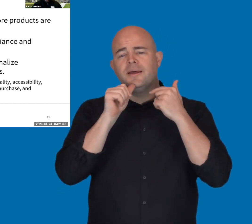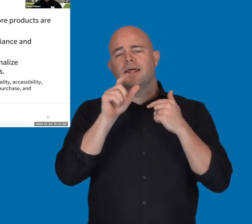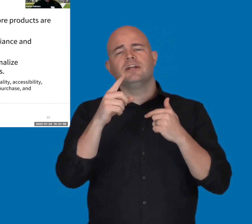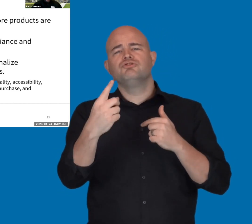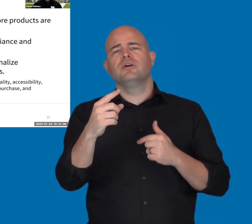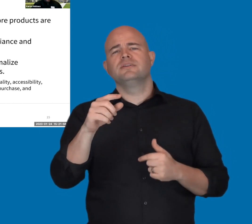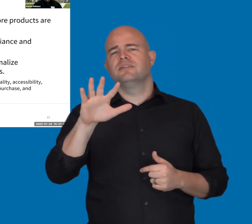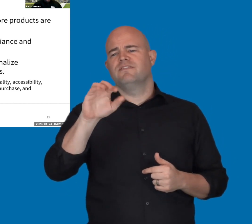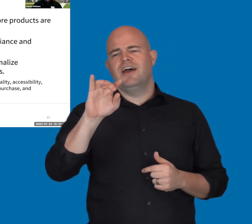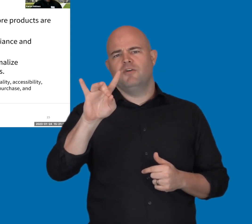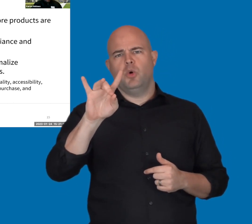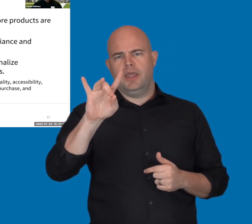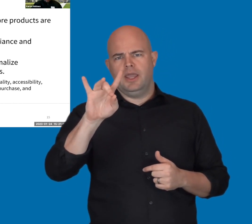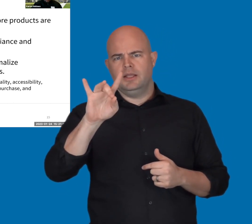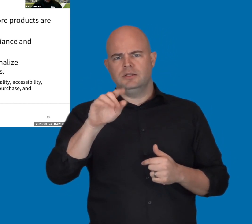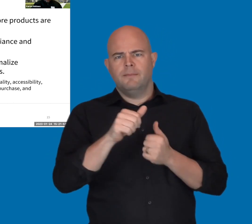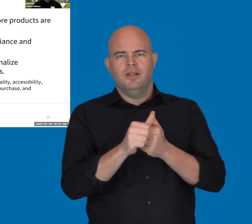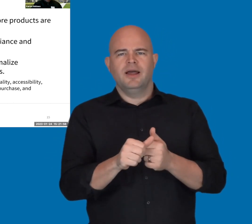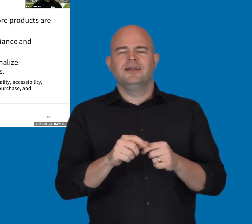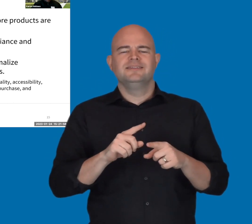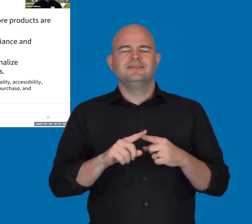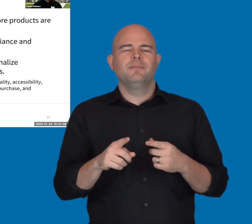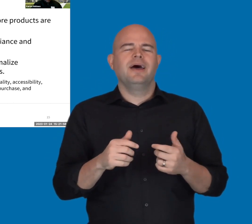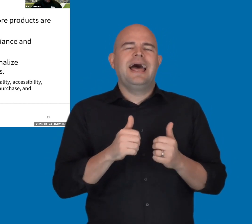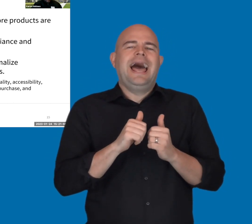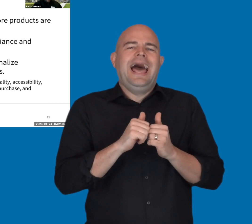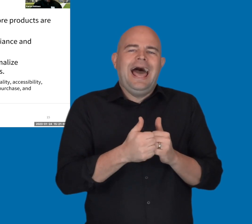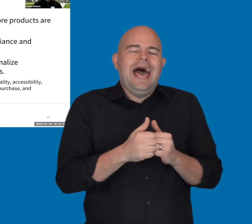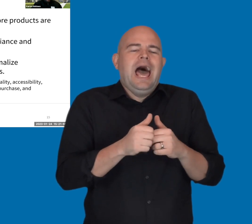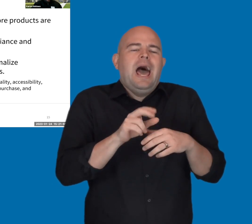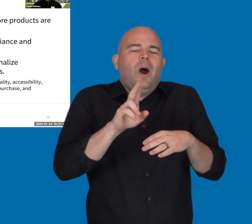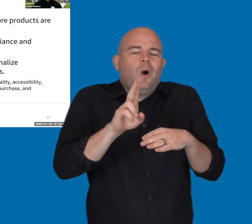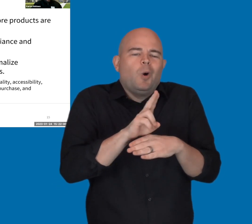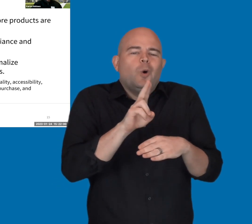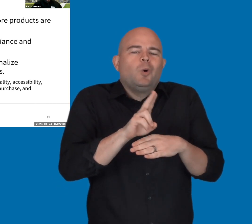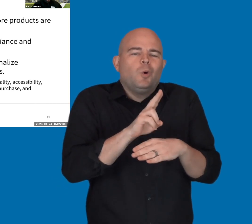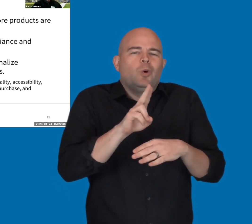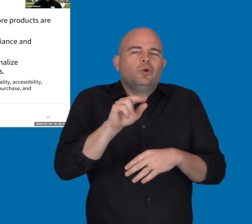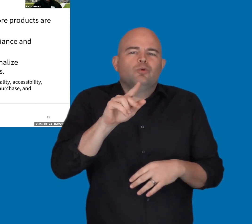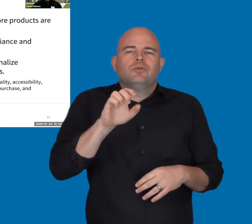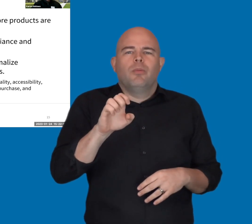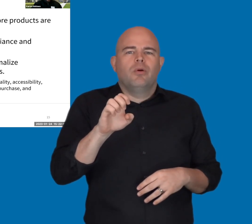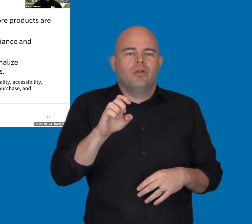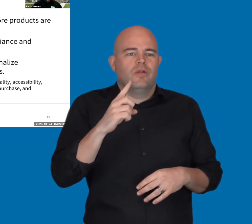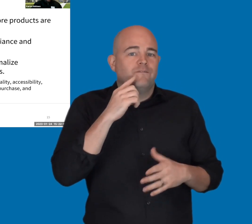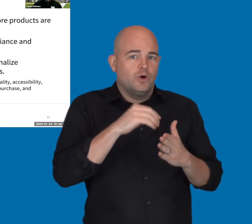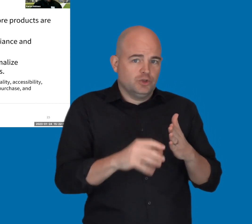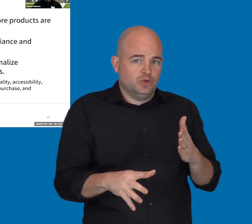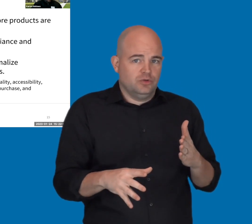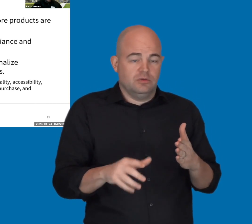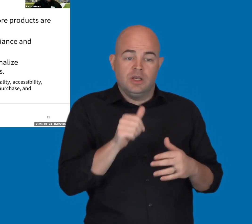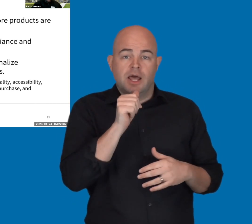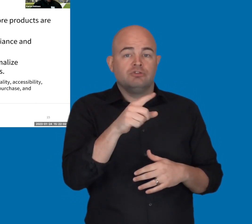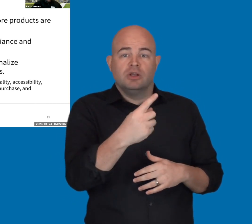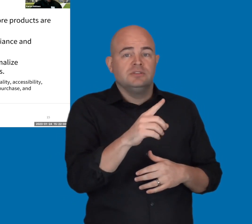So, we do file away compliance check usually through a VPAT or some sort of testing of the product. If it's a larger product